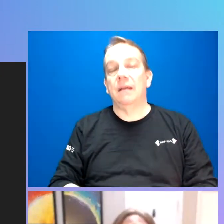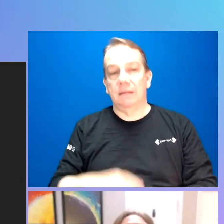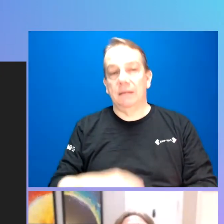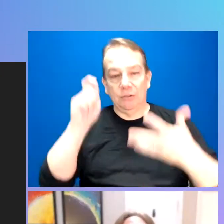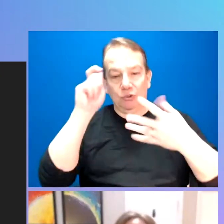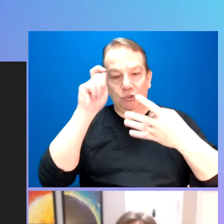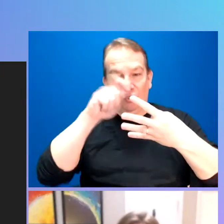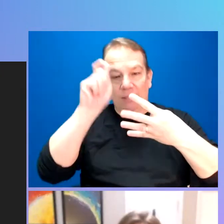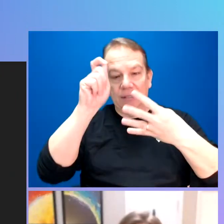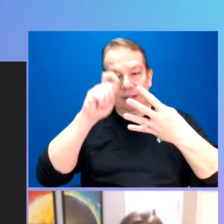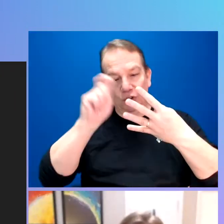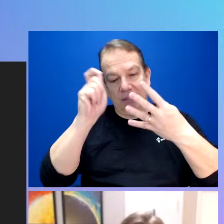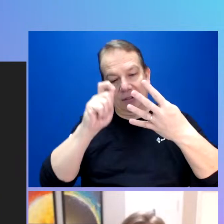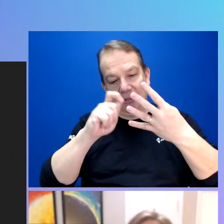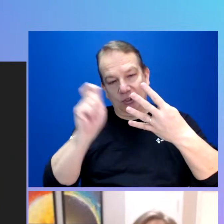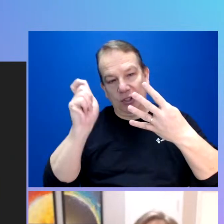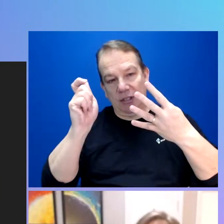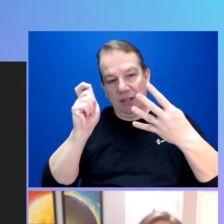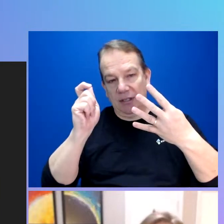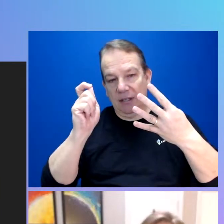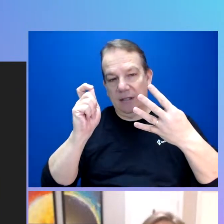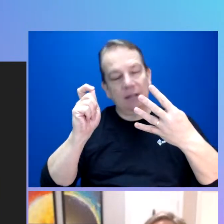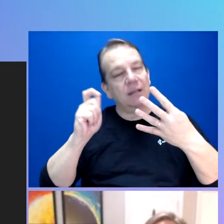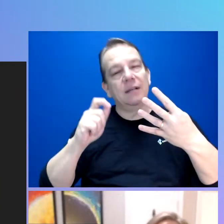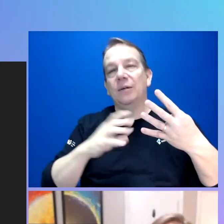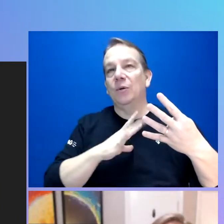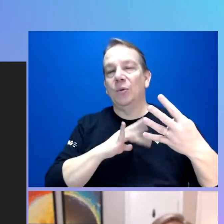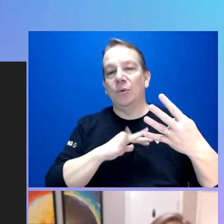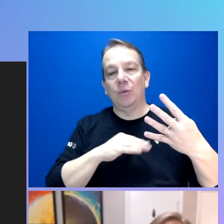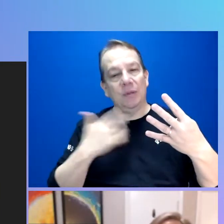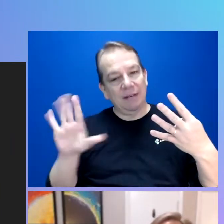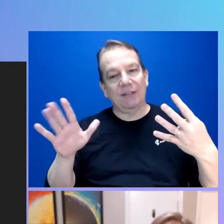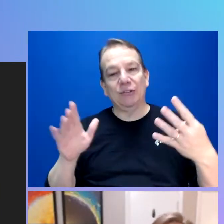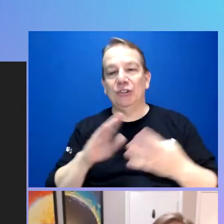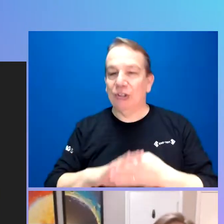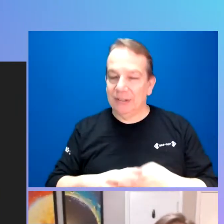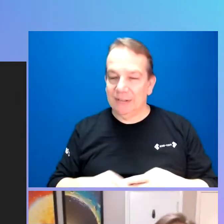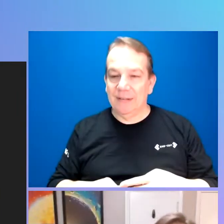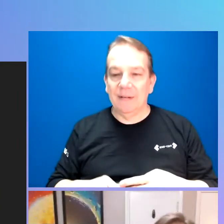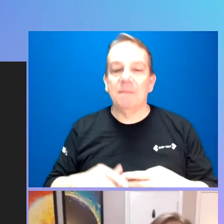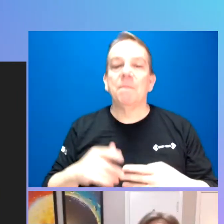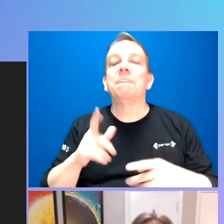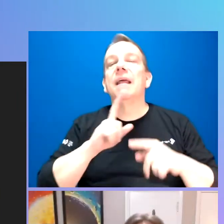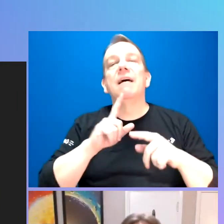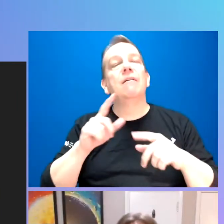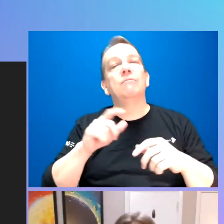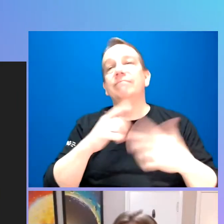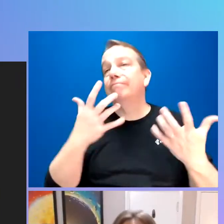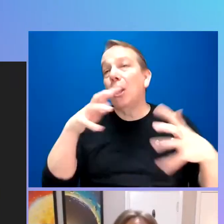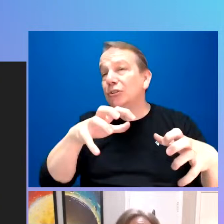defeated yet another monster. Roles aren't monsters, they're just different types of sandwiches. And sometimes